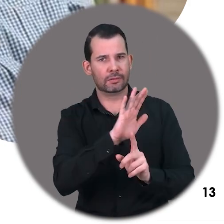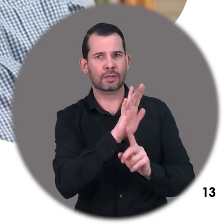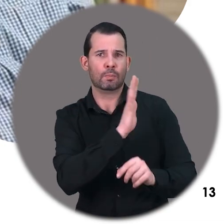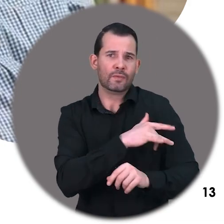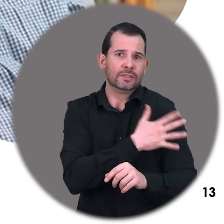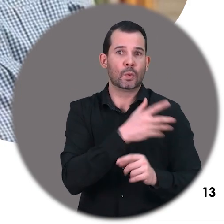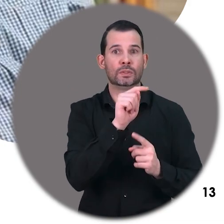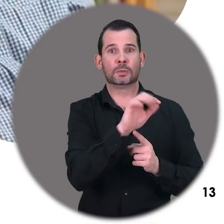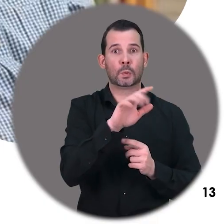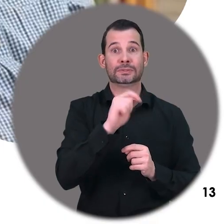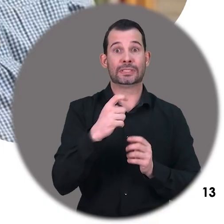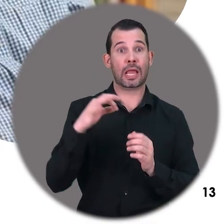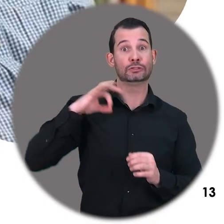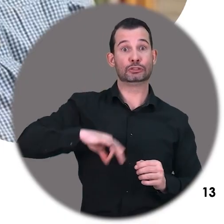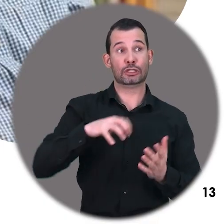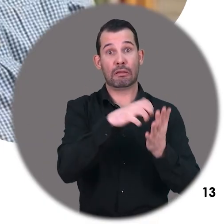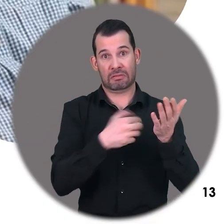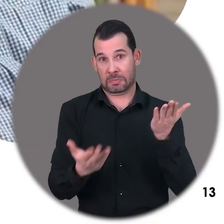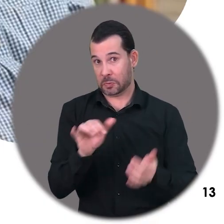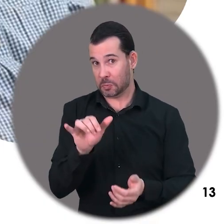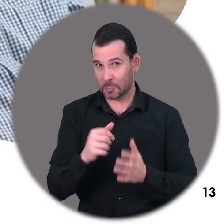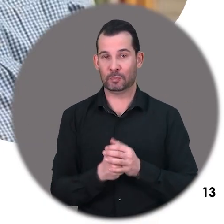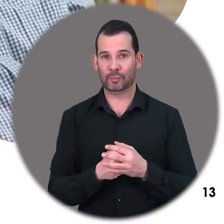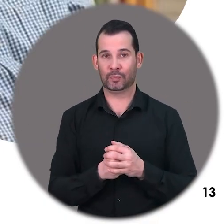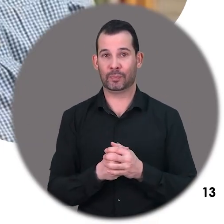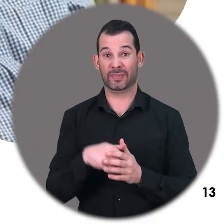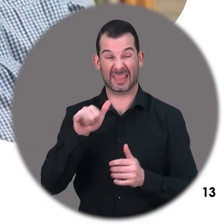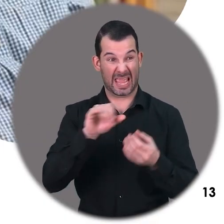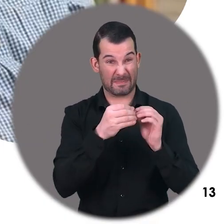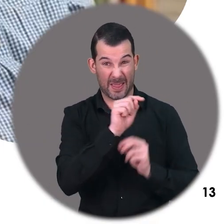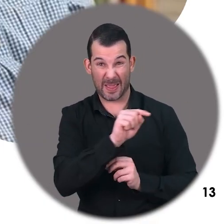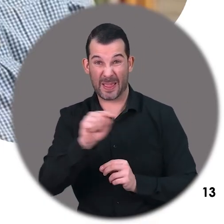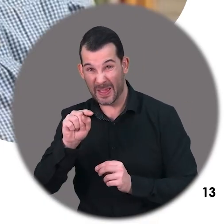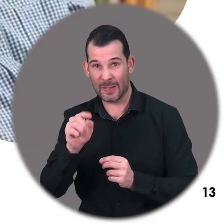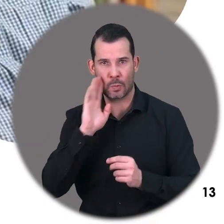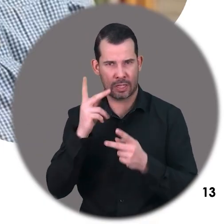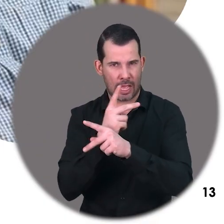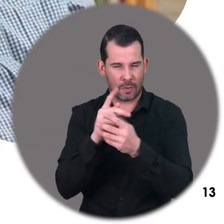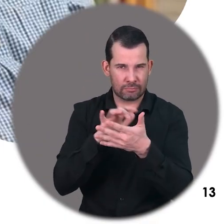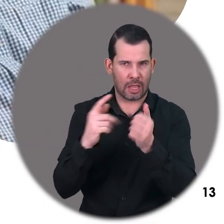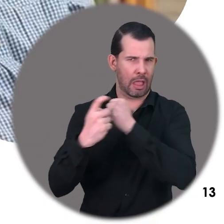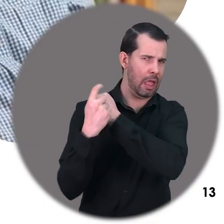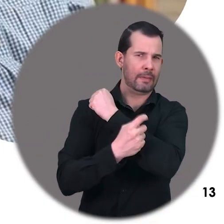provincial or territorial tax credit. These amounts will be calculated automatically